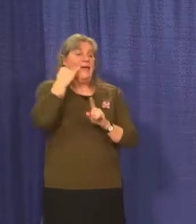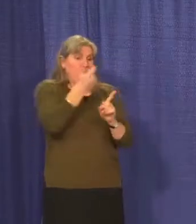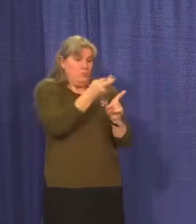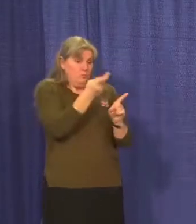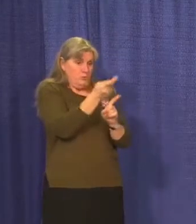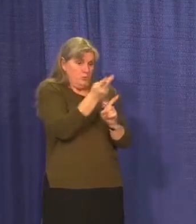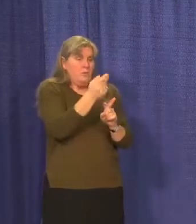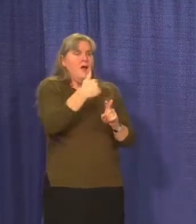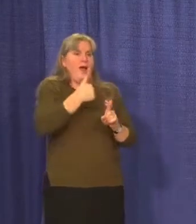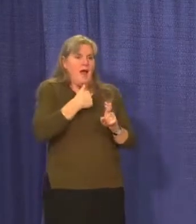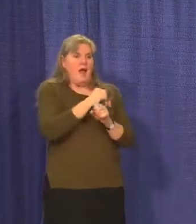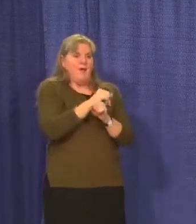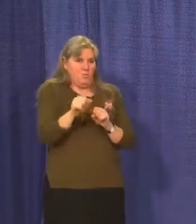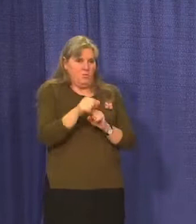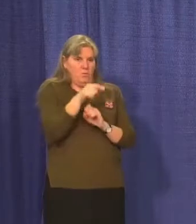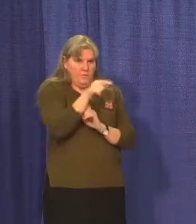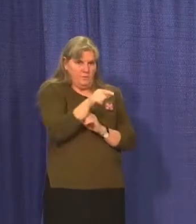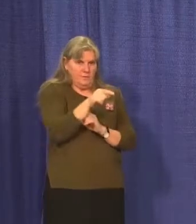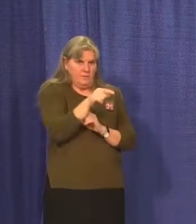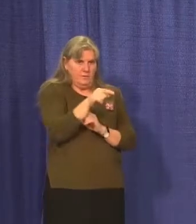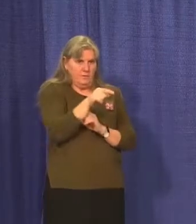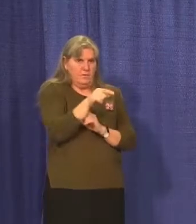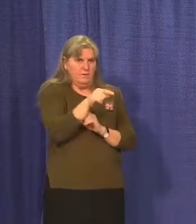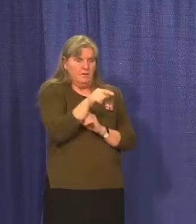With there have been on exposure? Having reviewed all of that